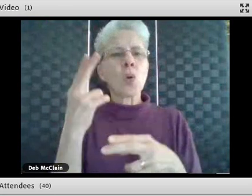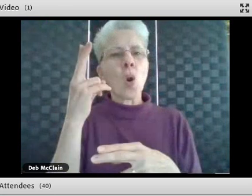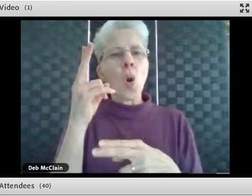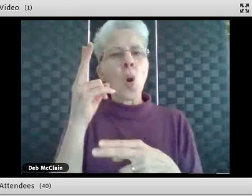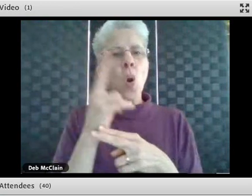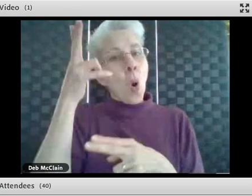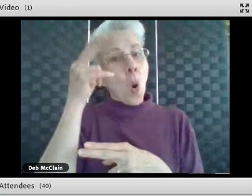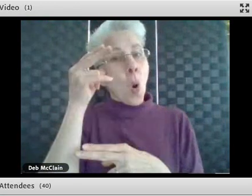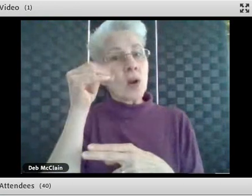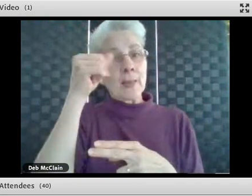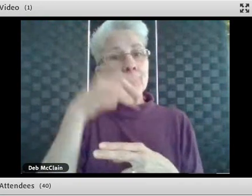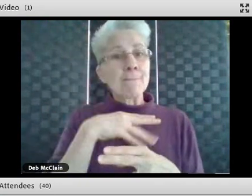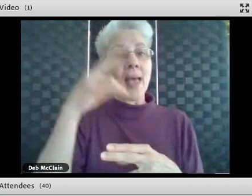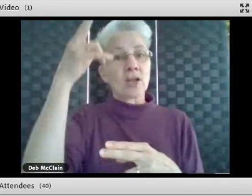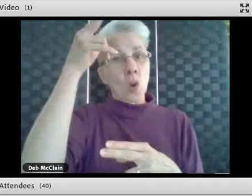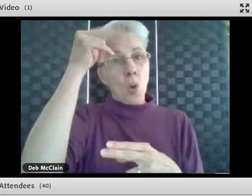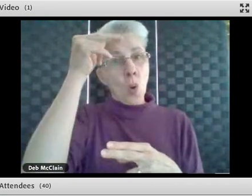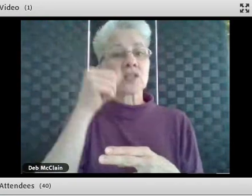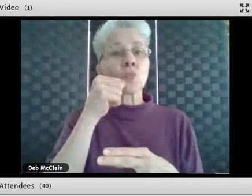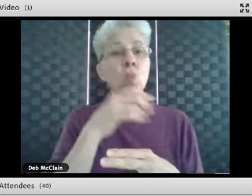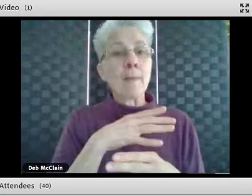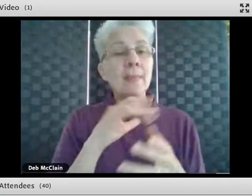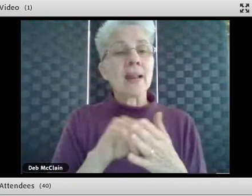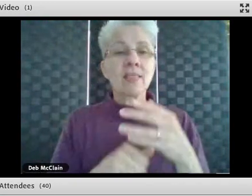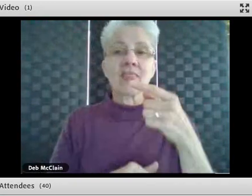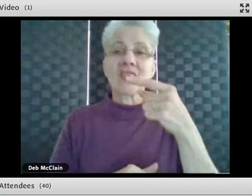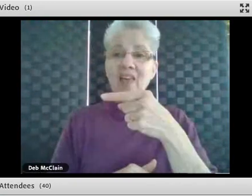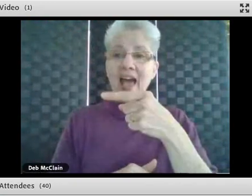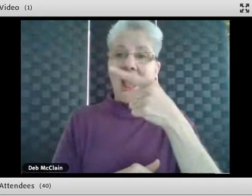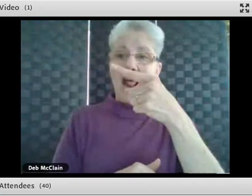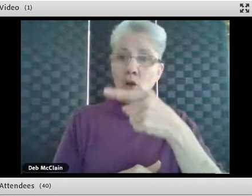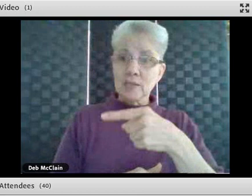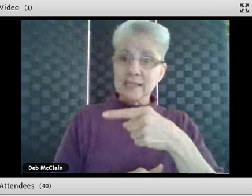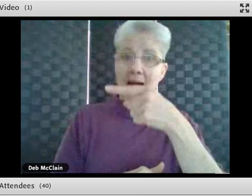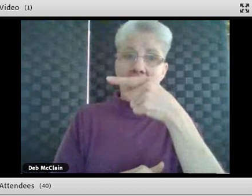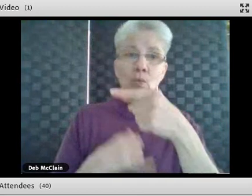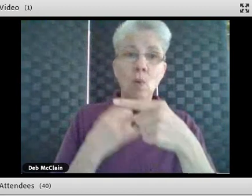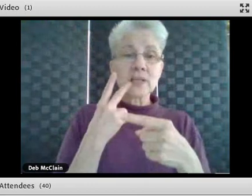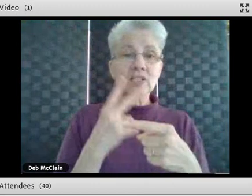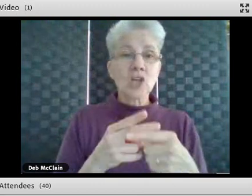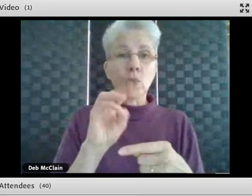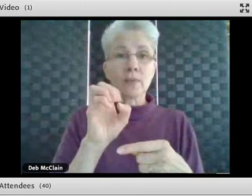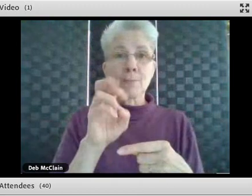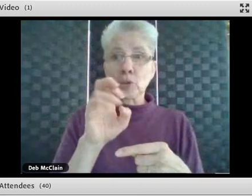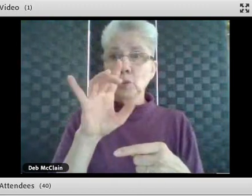This is what it looks like. Similar to, like I said, what we saw with the Mercury example